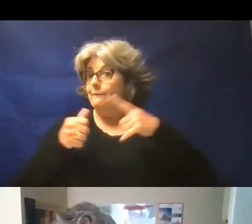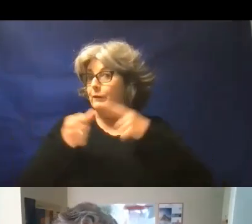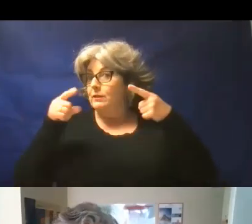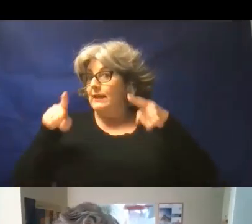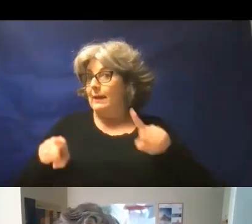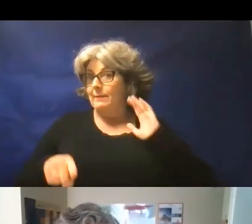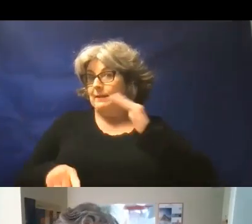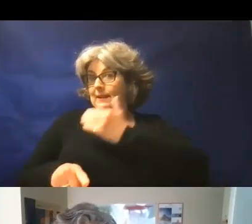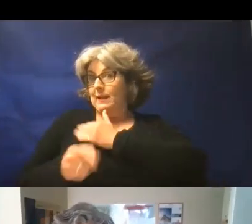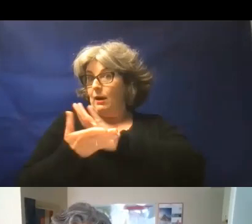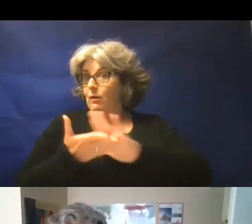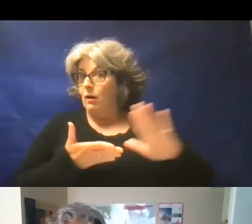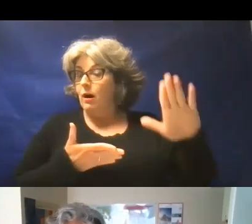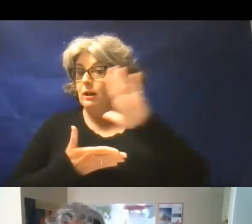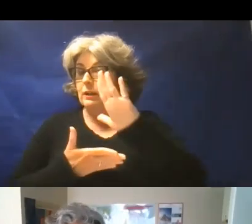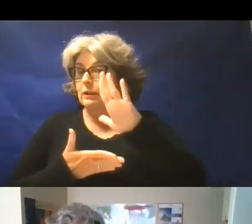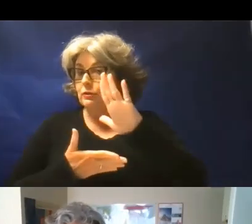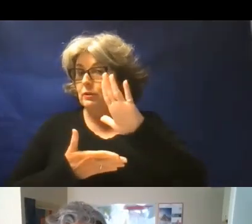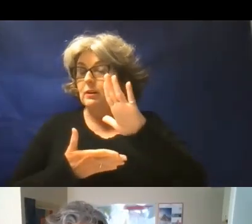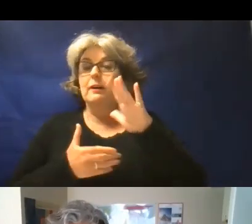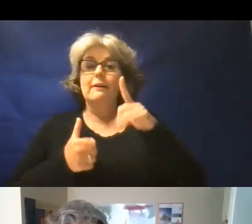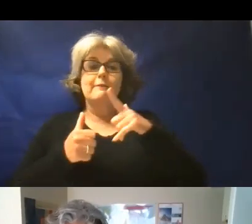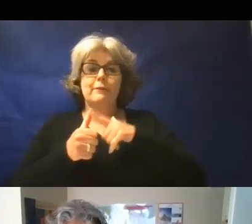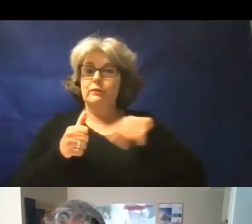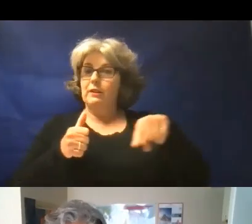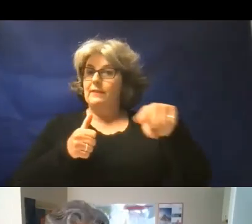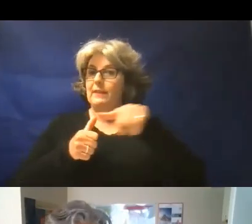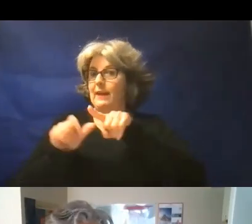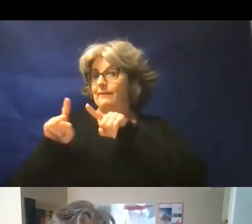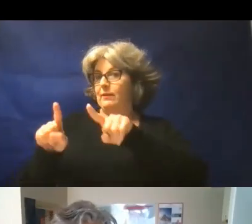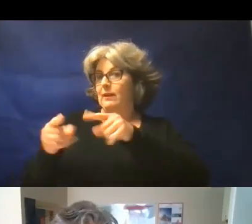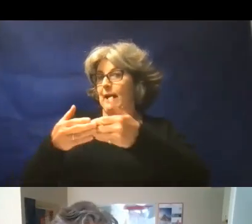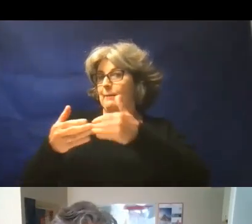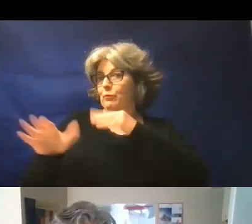University internationally unless they have attended a pre-departure orientation and it